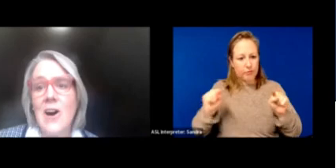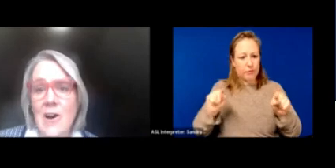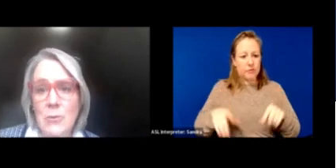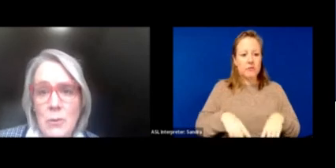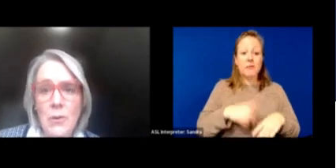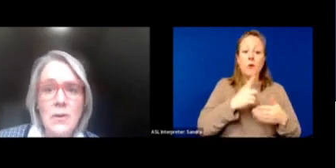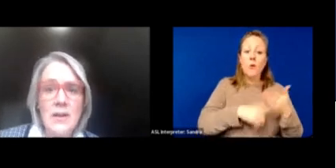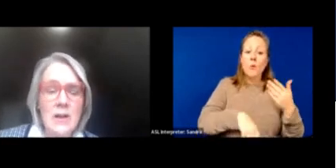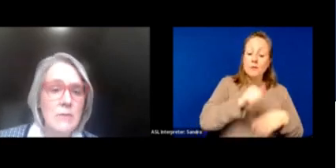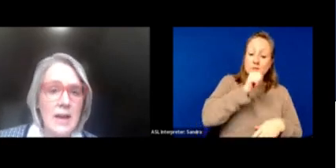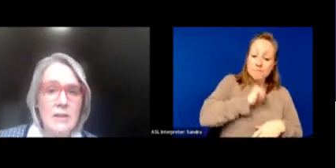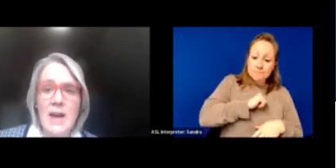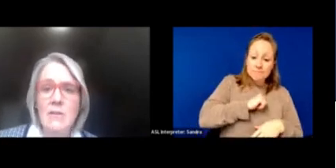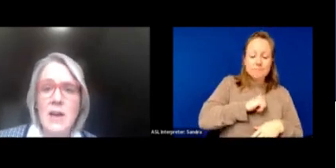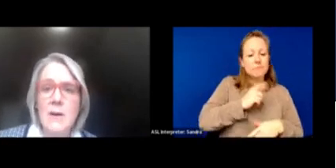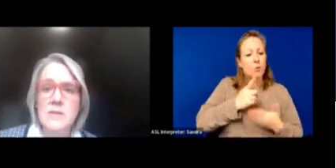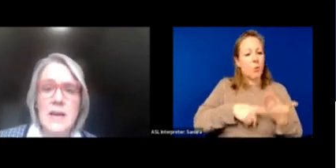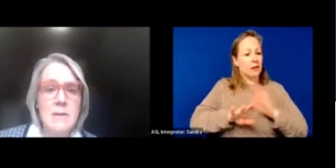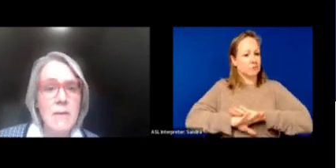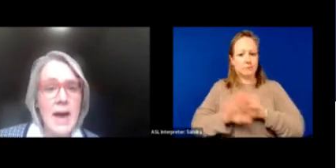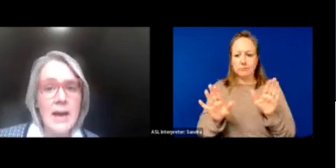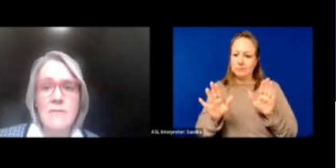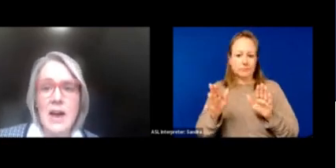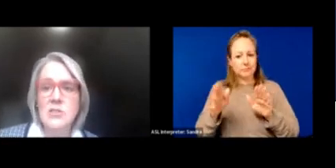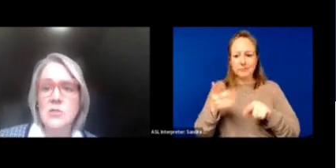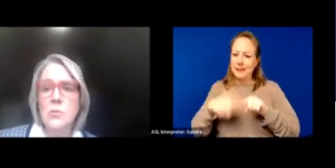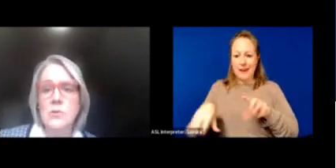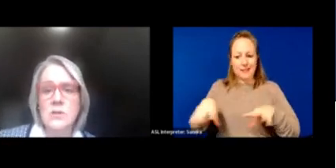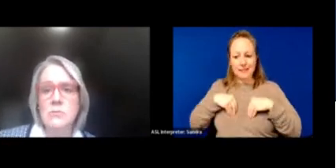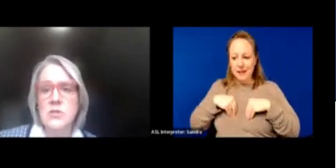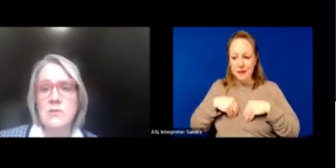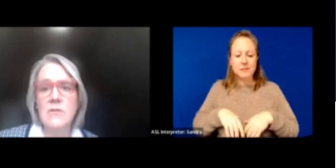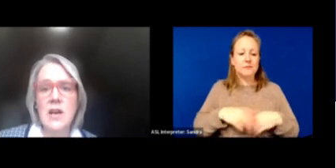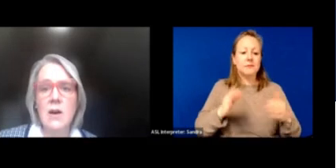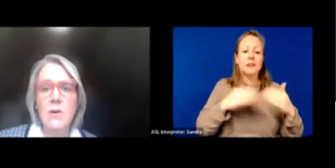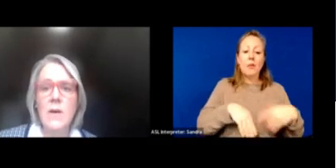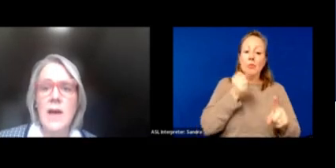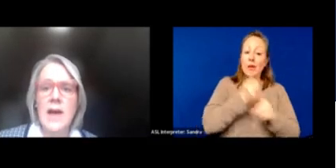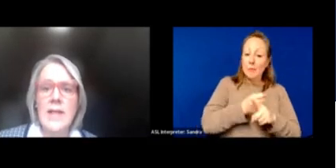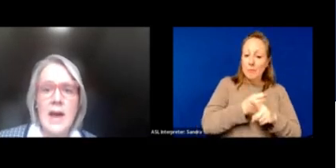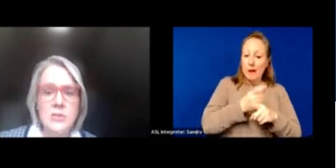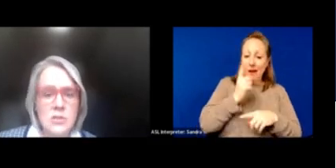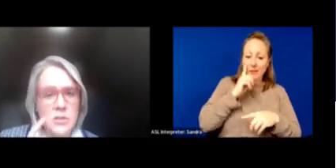tolerable negative outcomes, the impact of actions towards the pursuit of the goal and actions